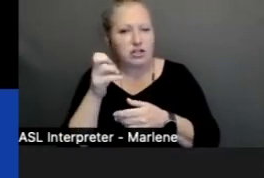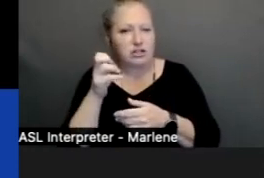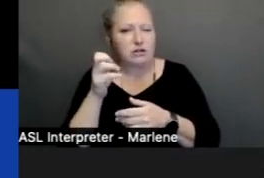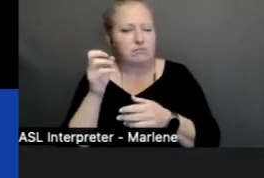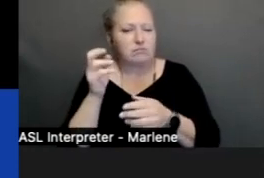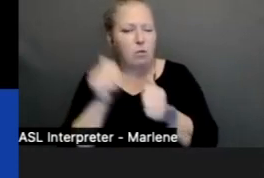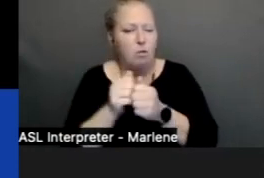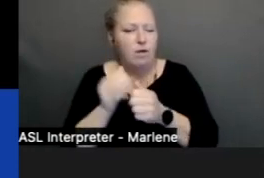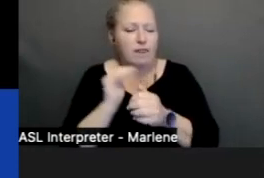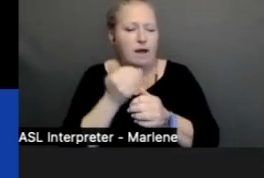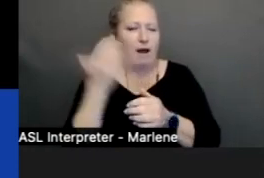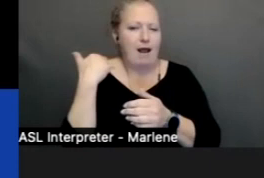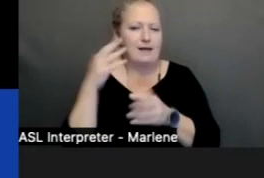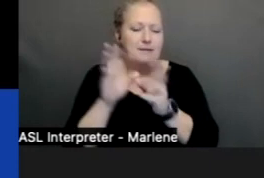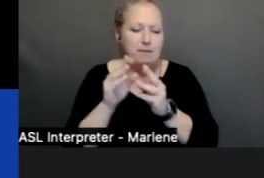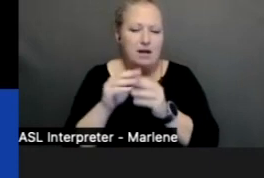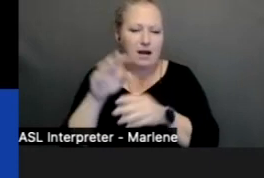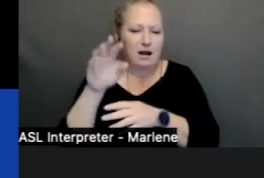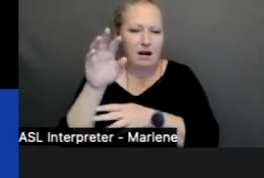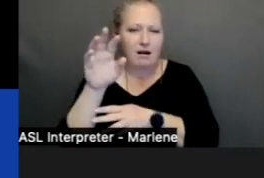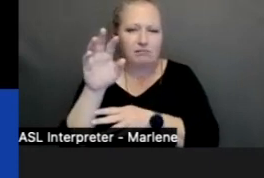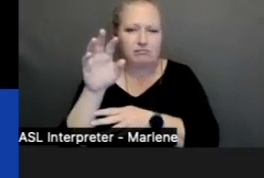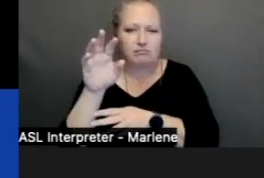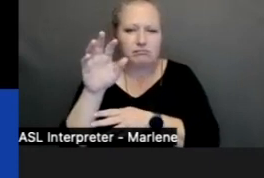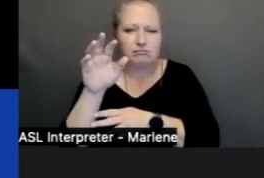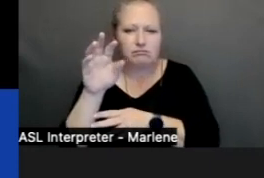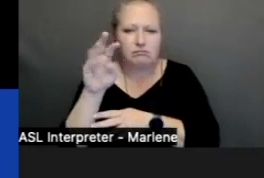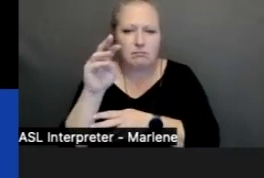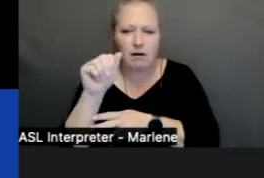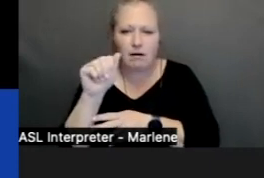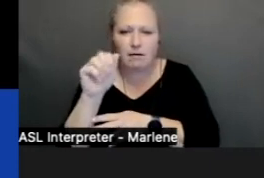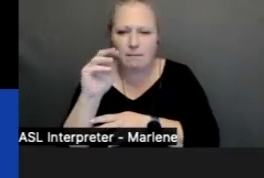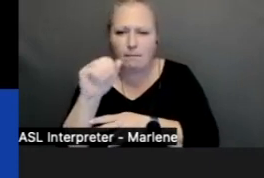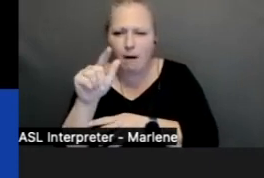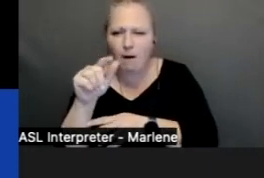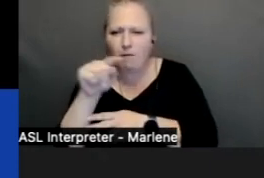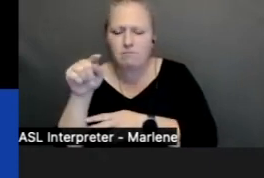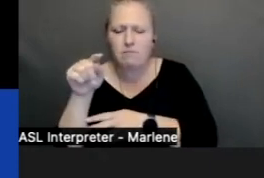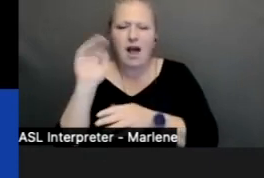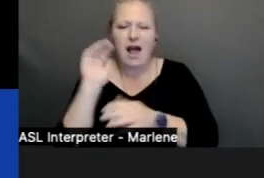but the Kamal Gill is our graduate student researcher who is helping support digital